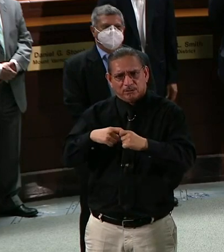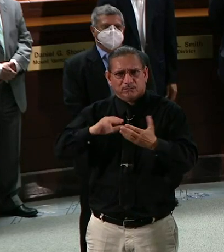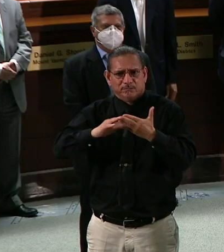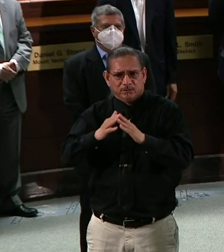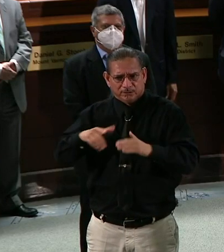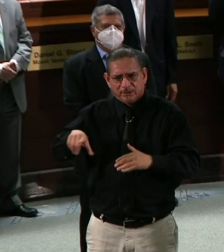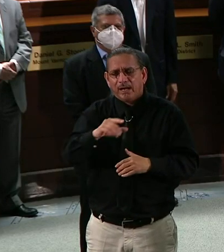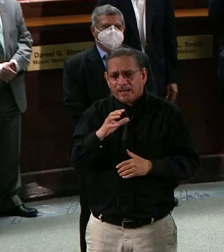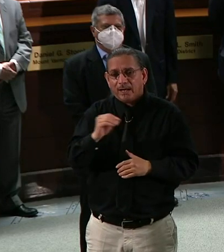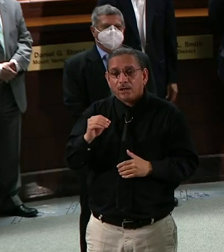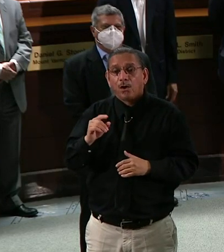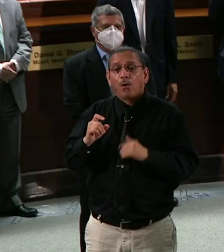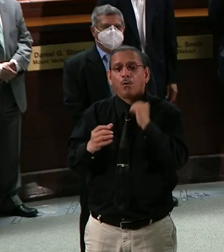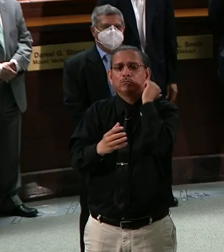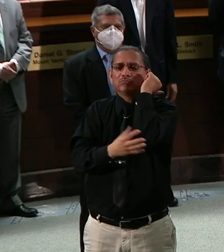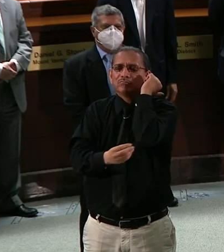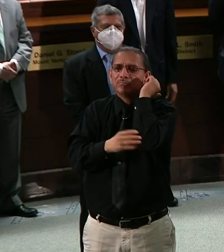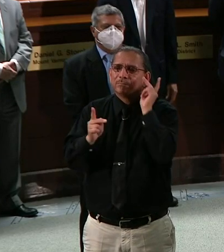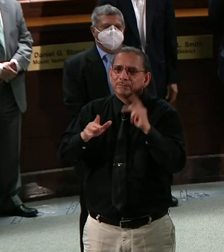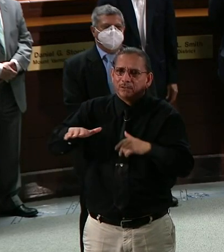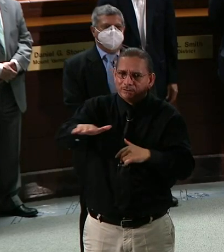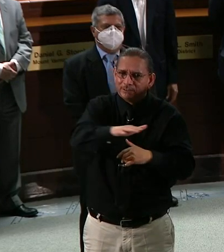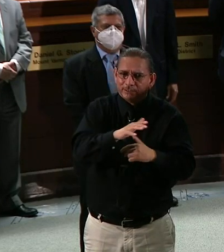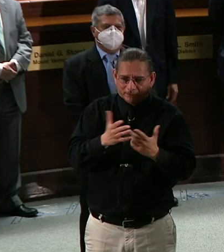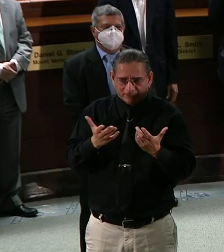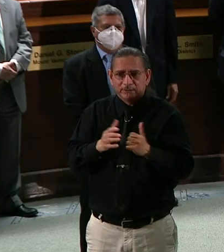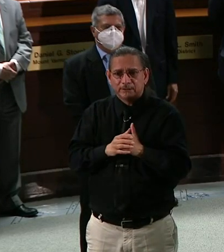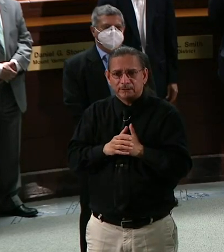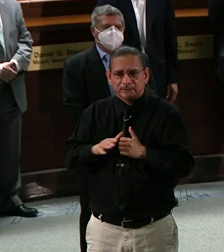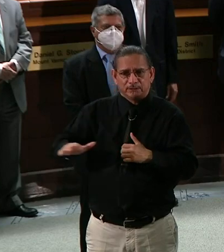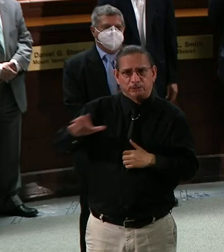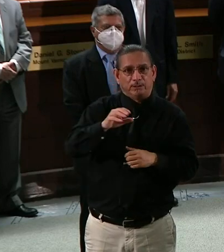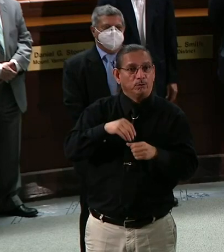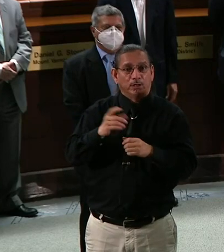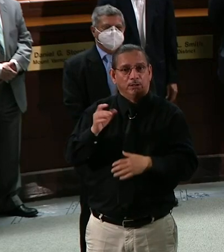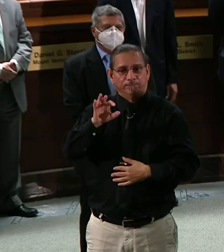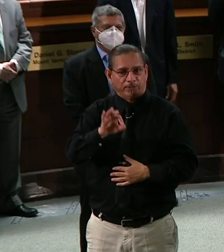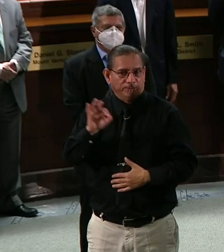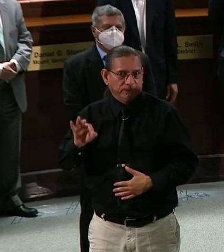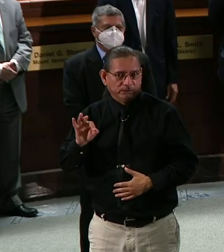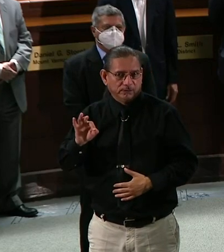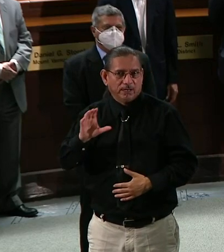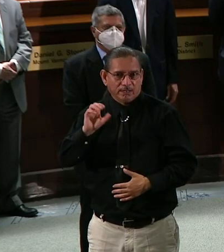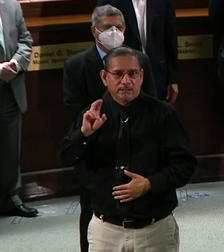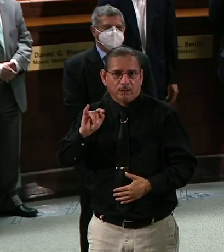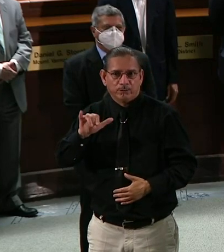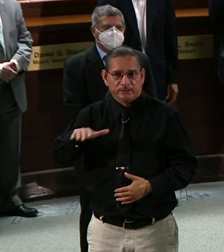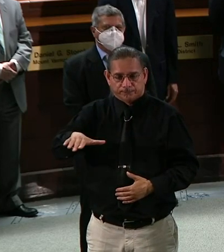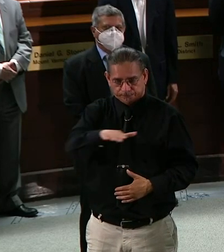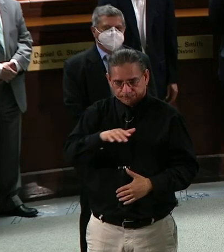CAN I THINK SOONEST OF IT FOR A MONTH SOMEONE TO THE END OF.